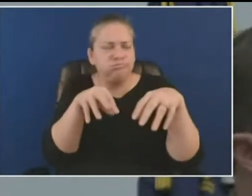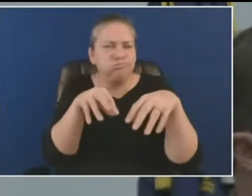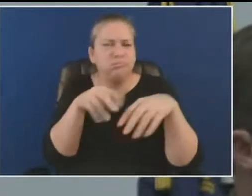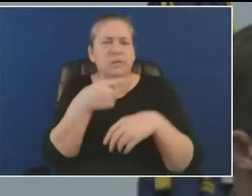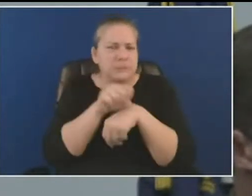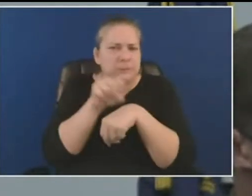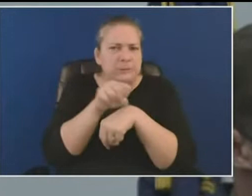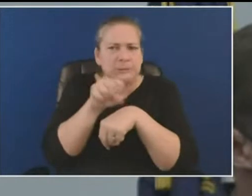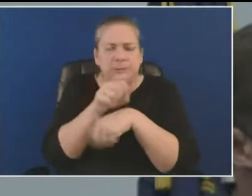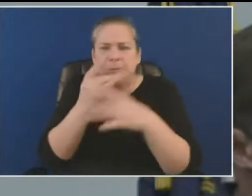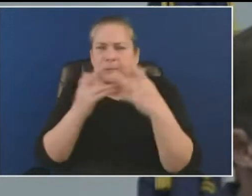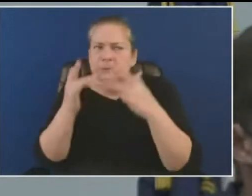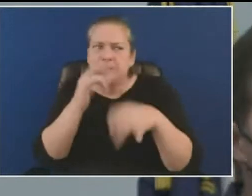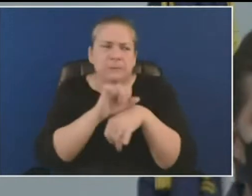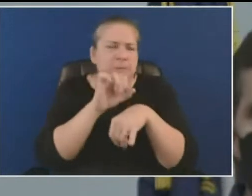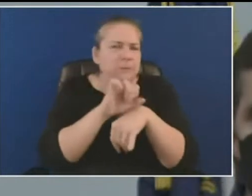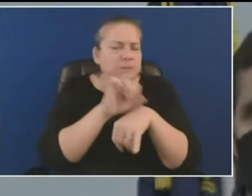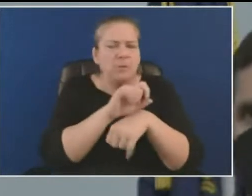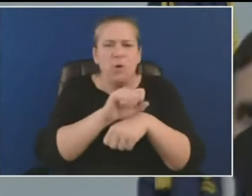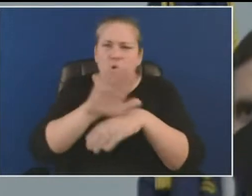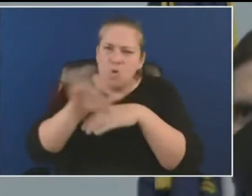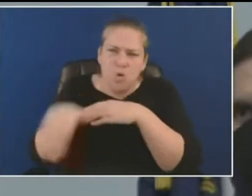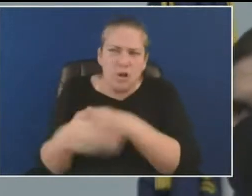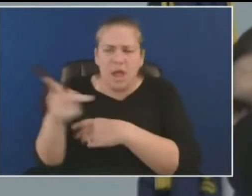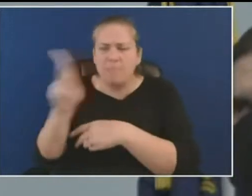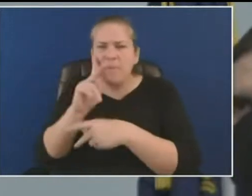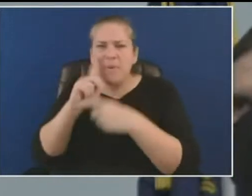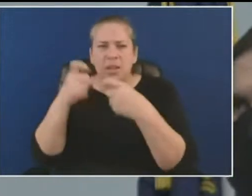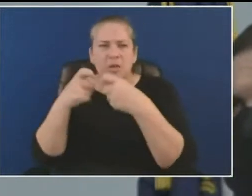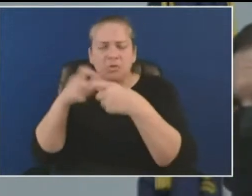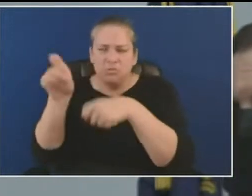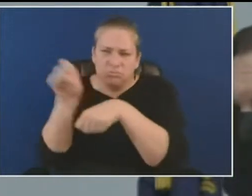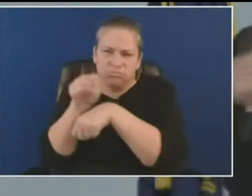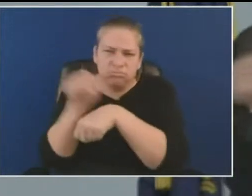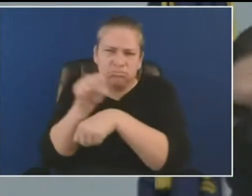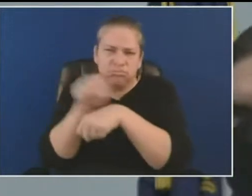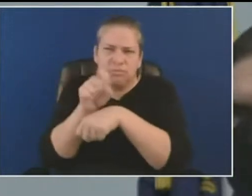worked through the night to get many of us. Power back and certainly again hospital